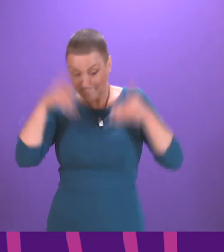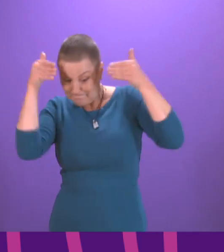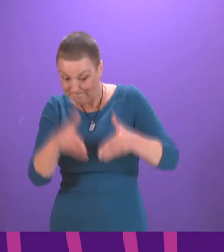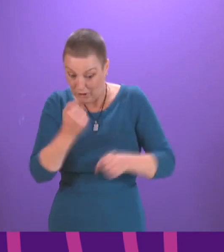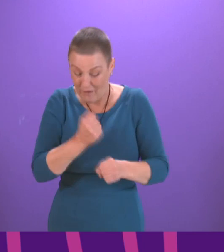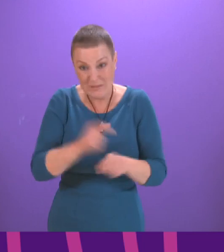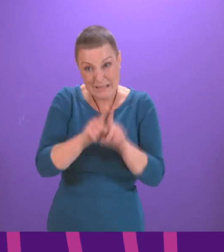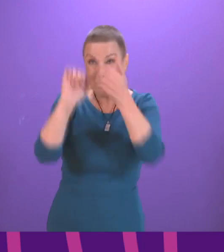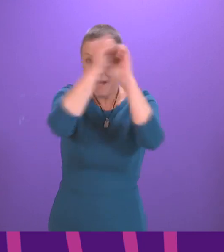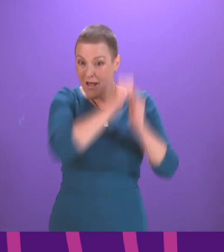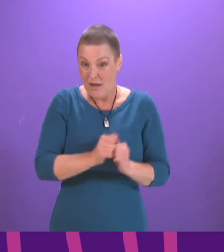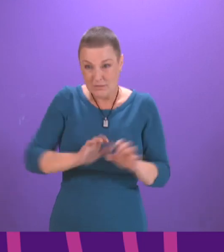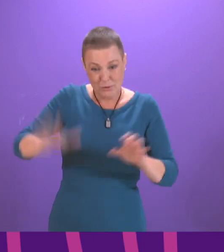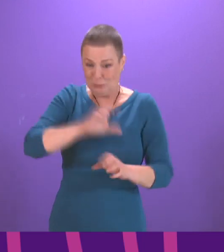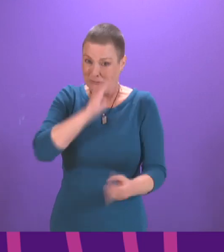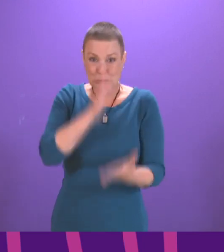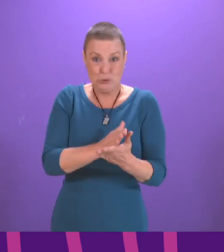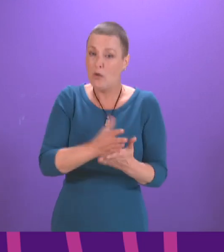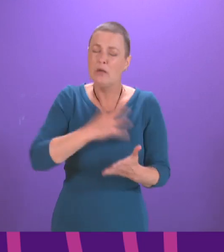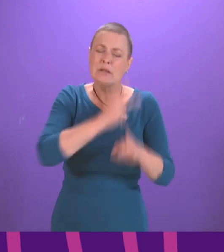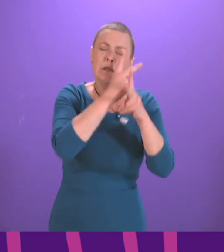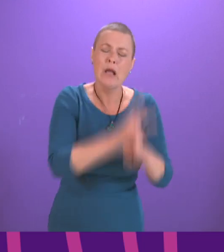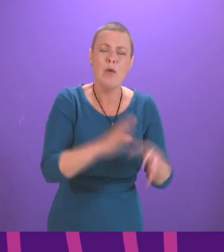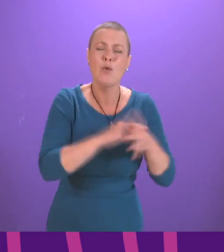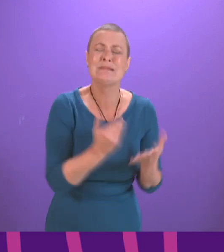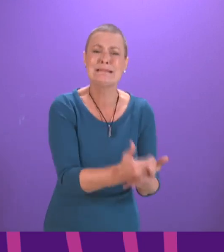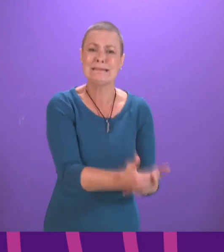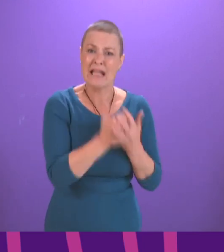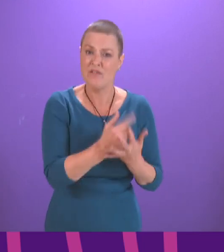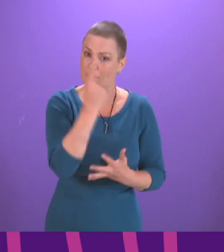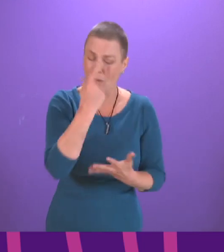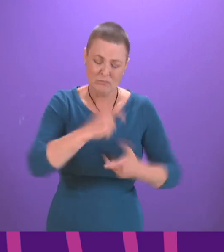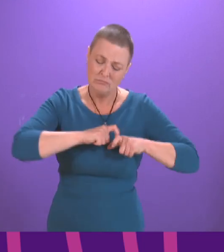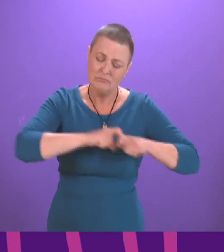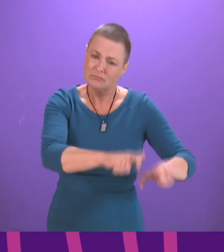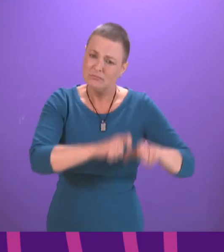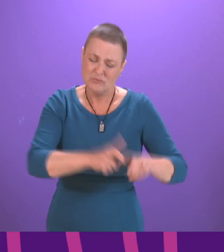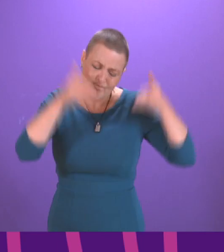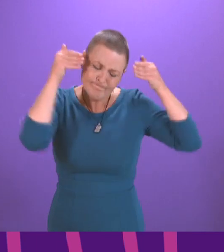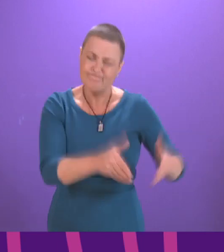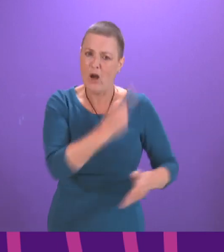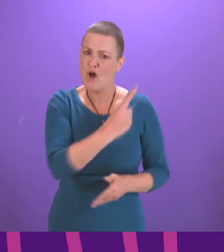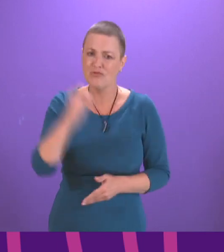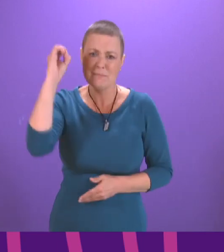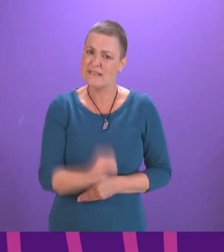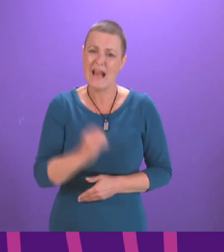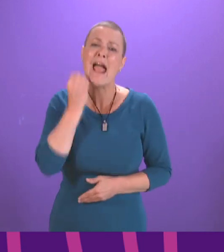across the country on ensuring that care homes are as safe as they can be, and we will continue to keep 100 per cent focused on that each and every day.